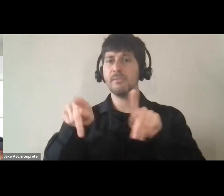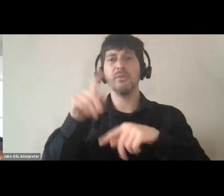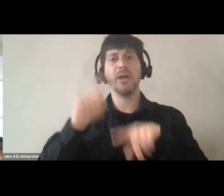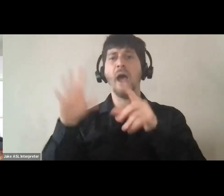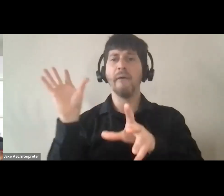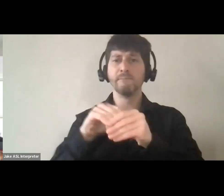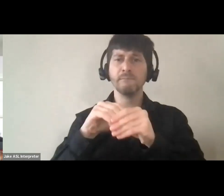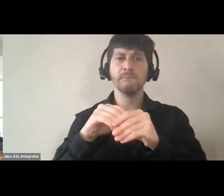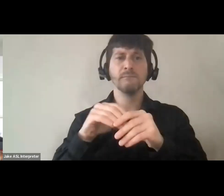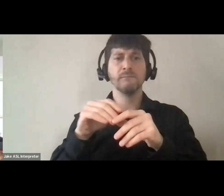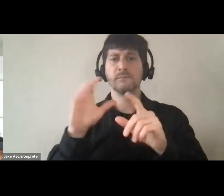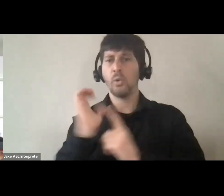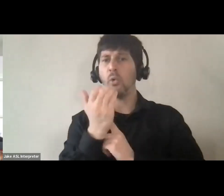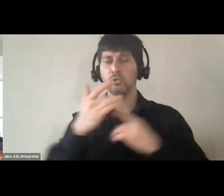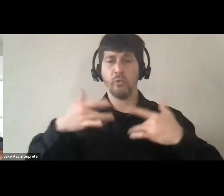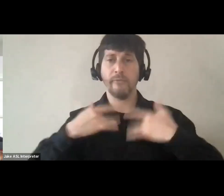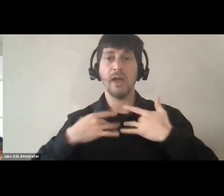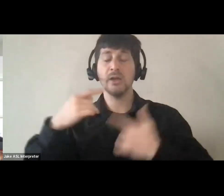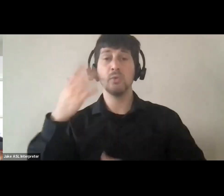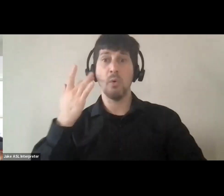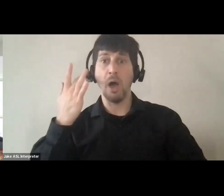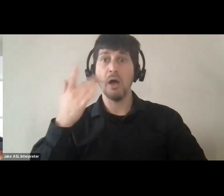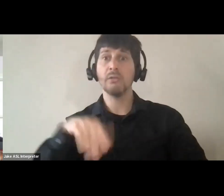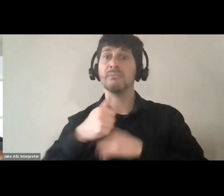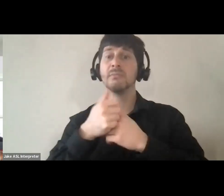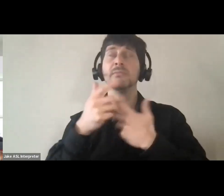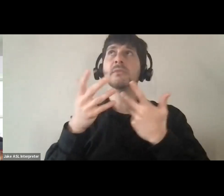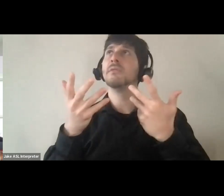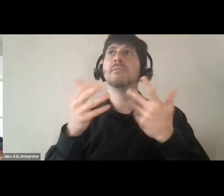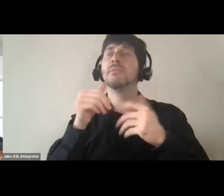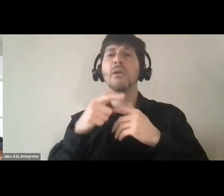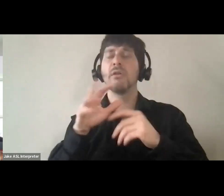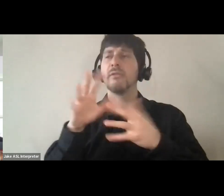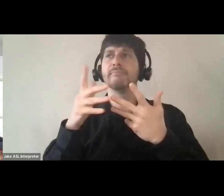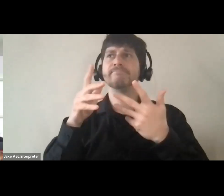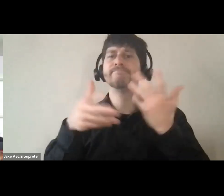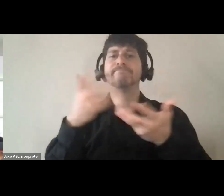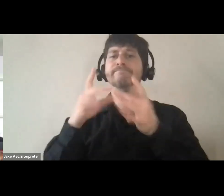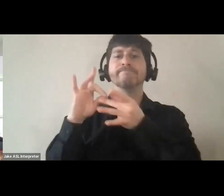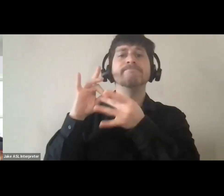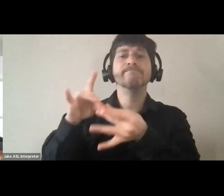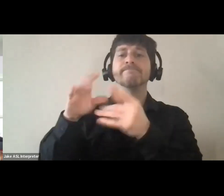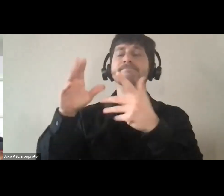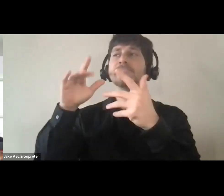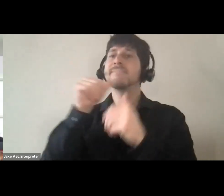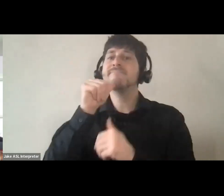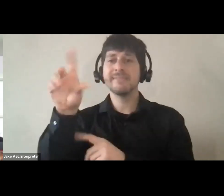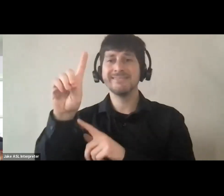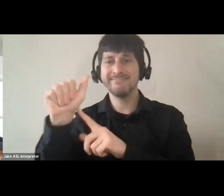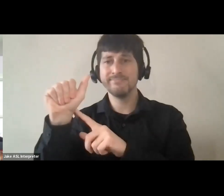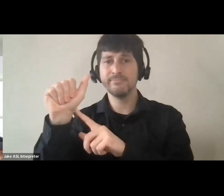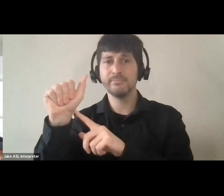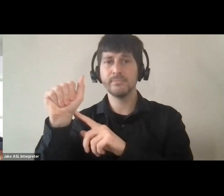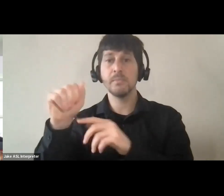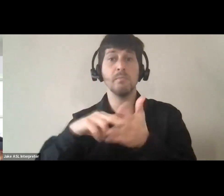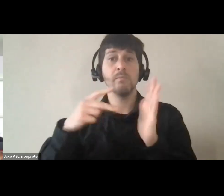Buts terms how truly intersectional those cultural festivities are for disabled people.